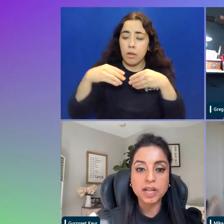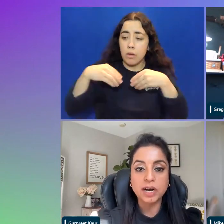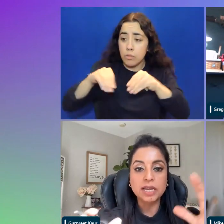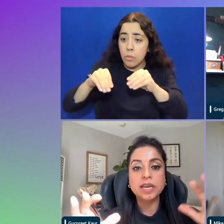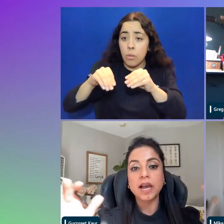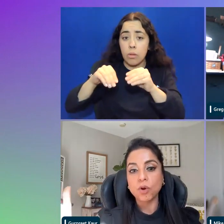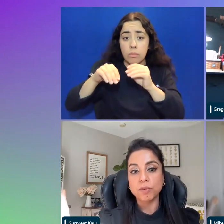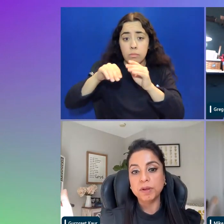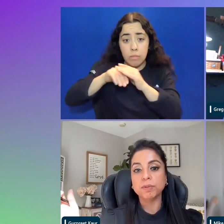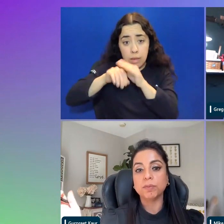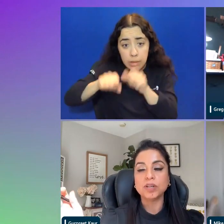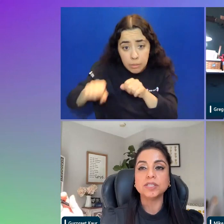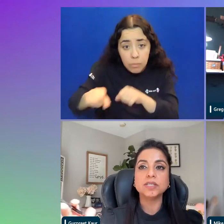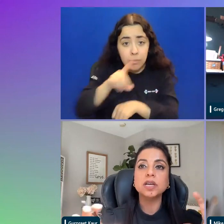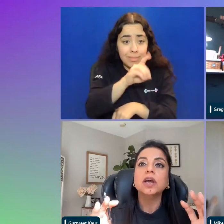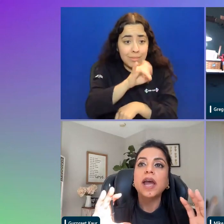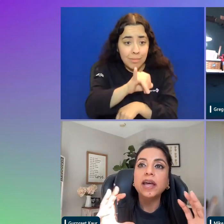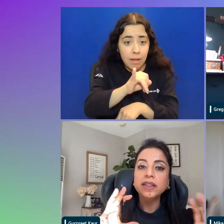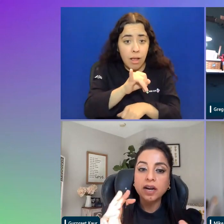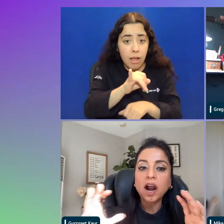to work with our Dei on people processes. And there are